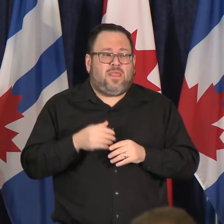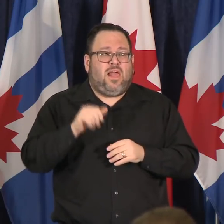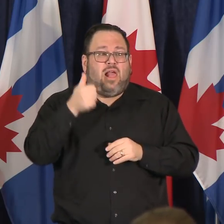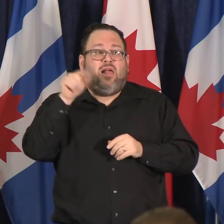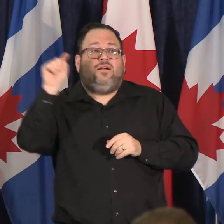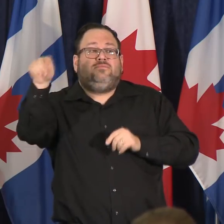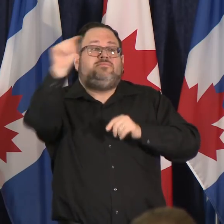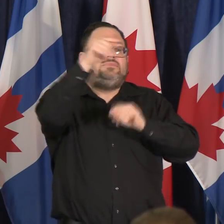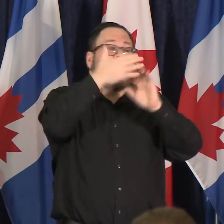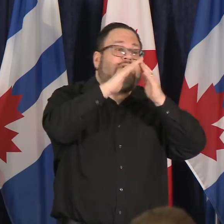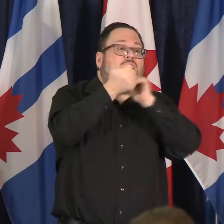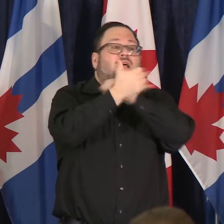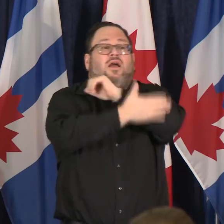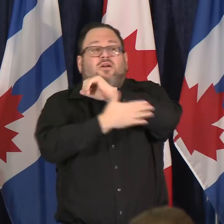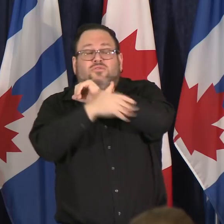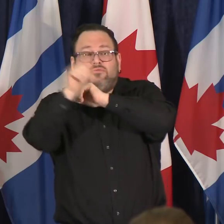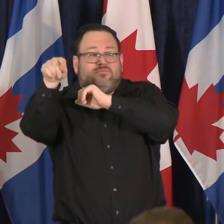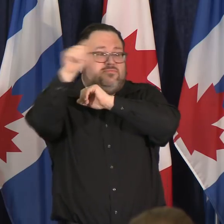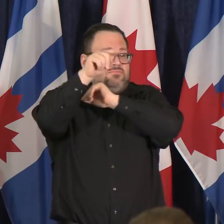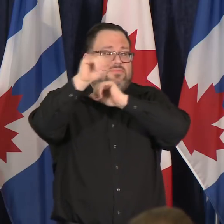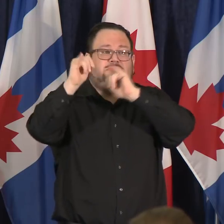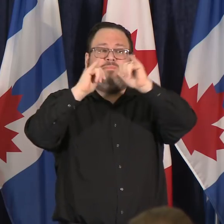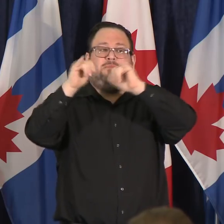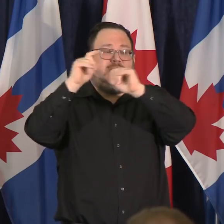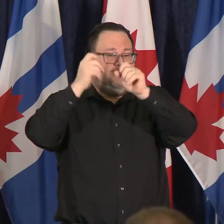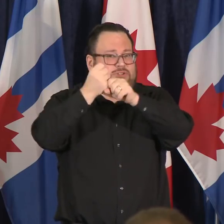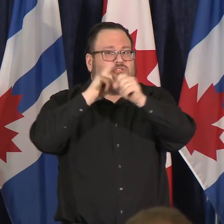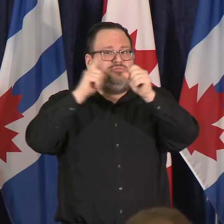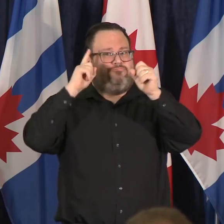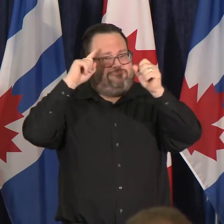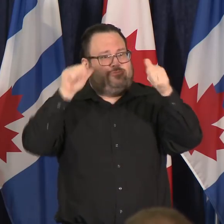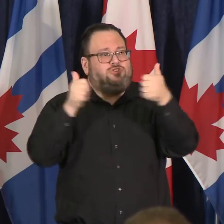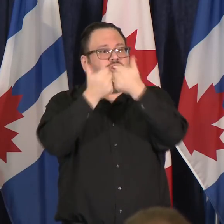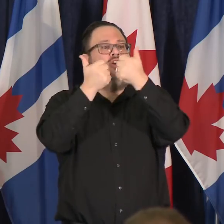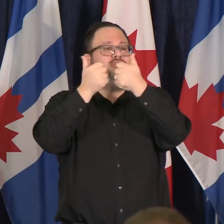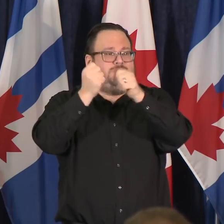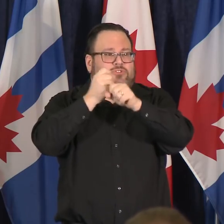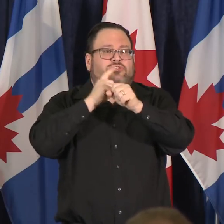distancing measures for for so far weeks because that's how long we've been with